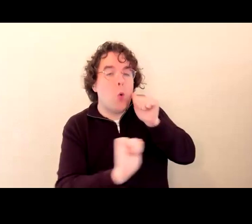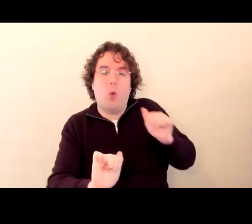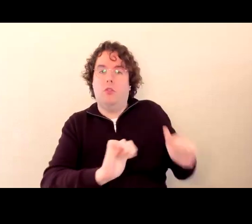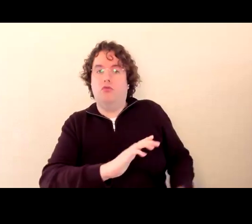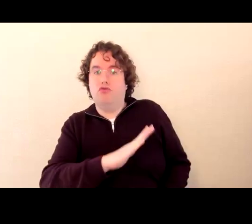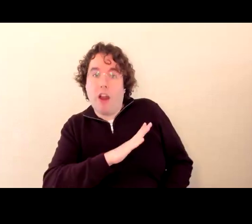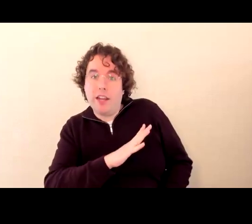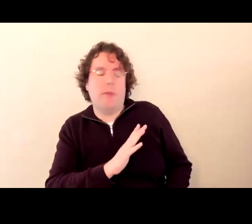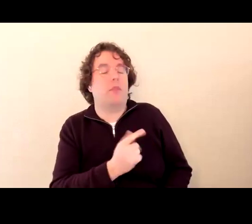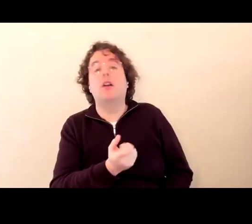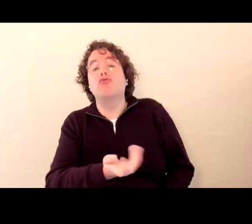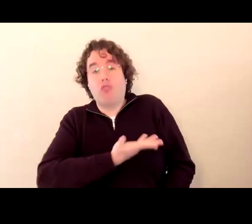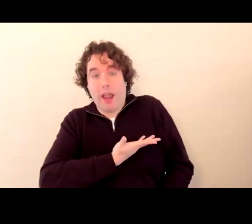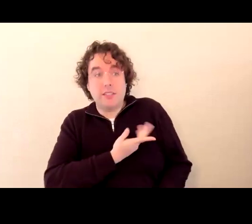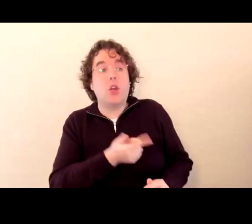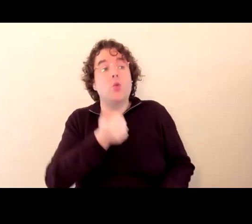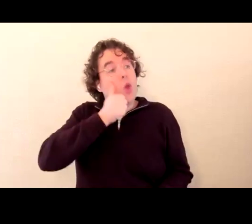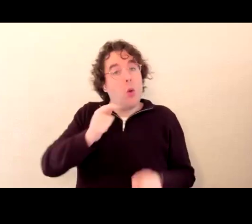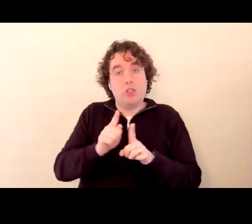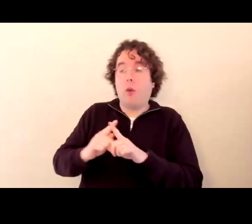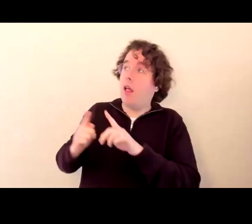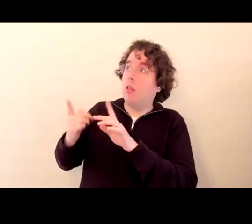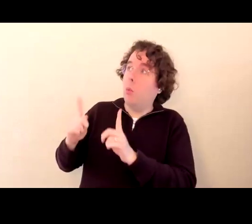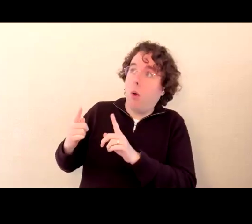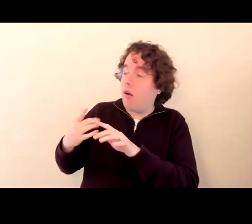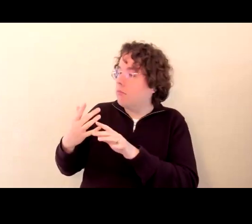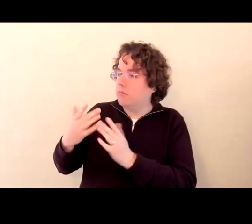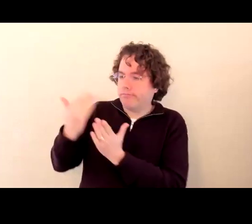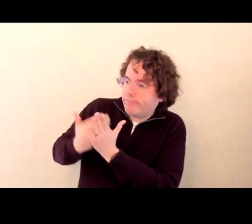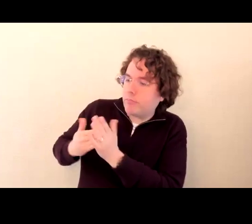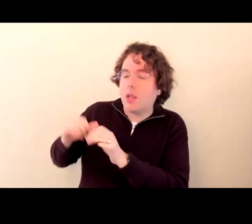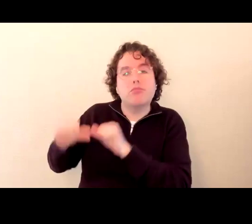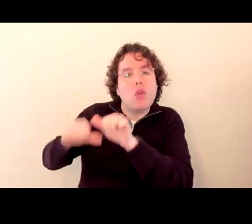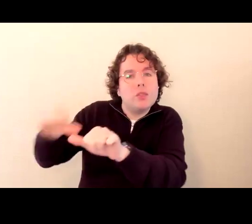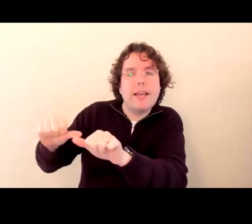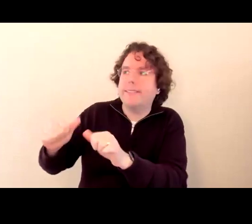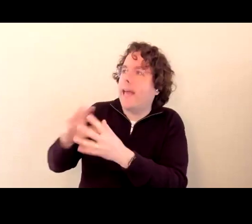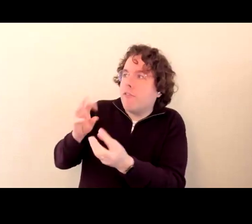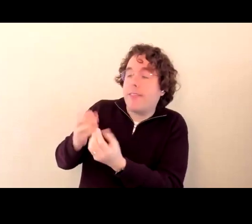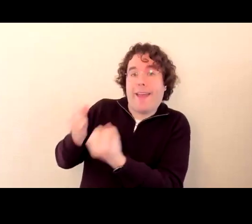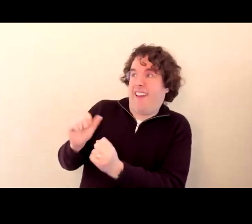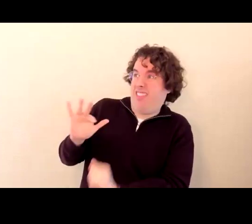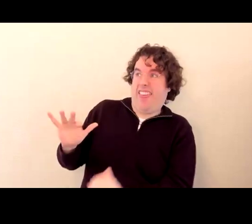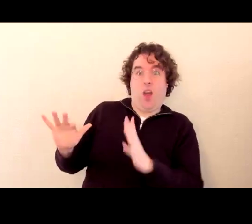so that they can utilize them to the best... to their best effect as well as obviously we recognize the need